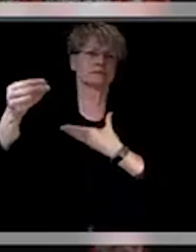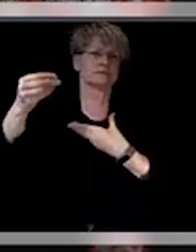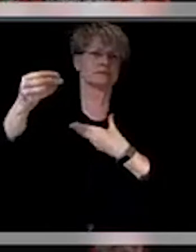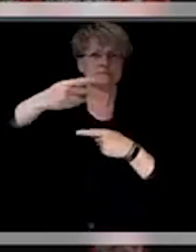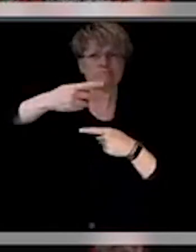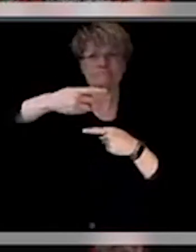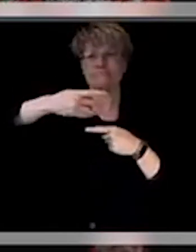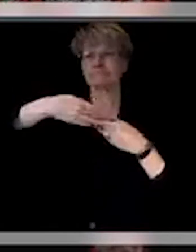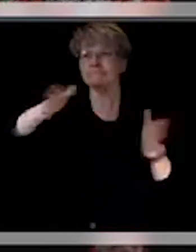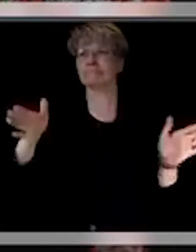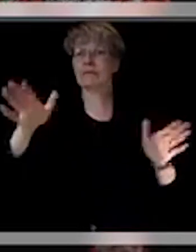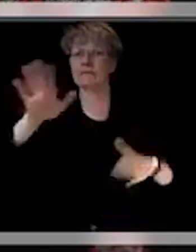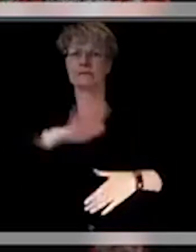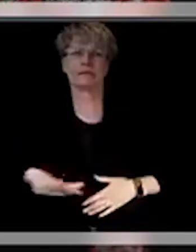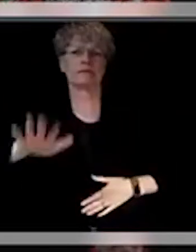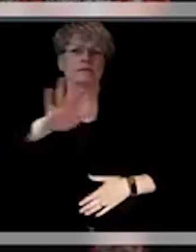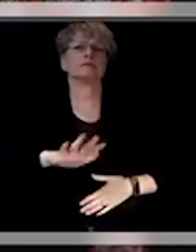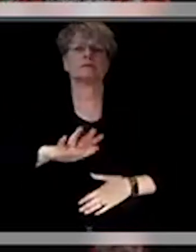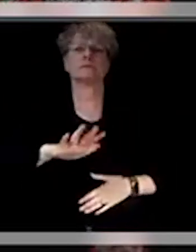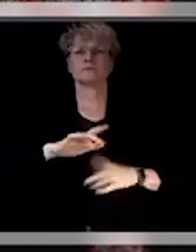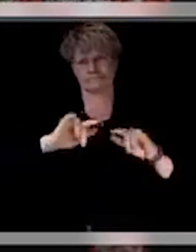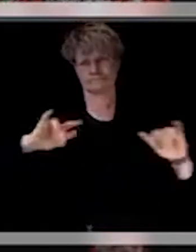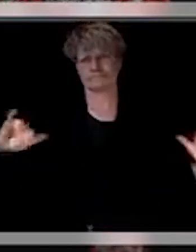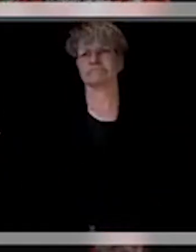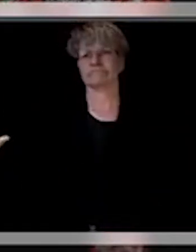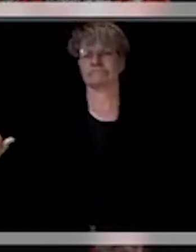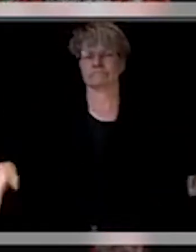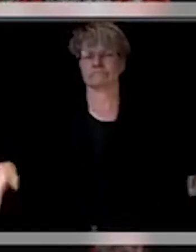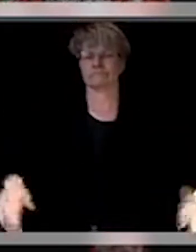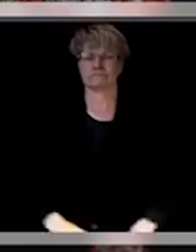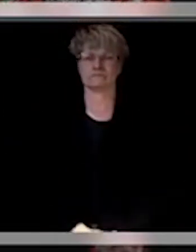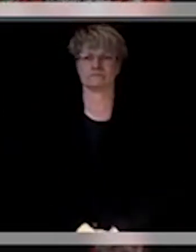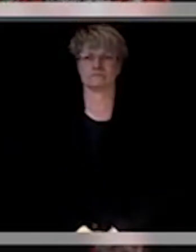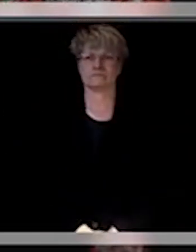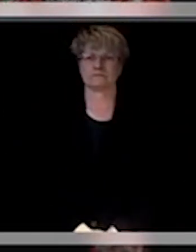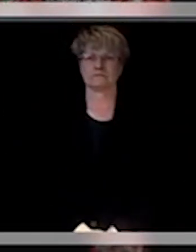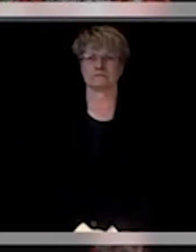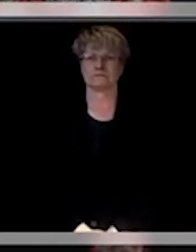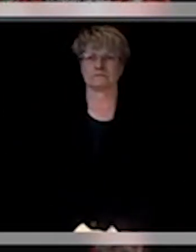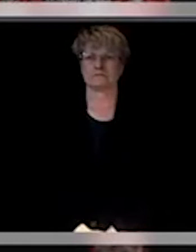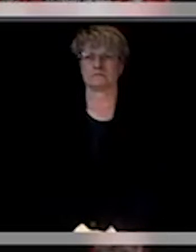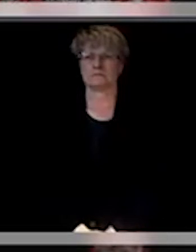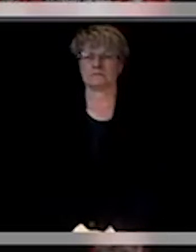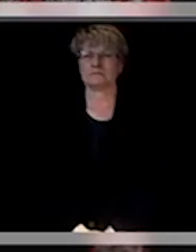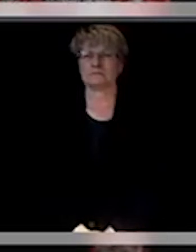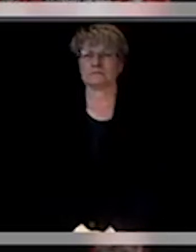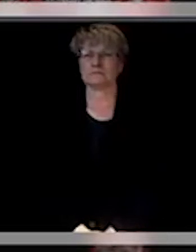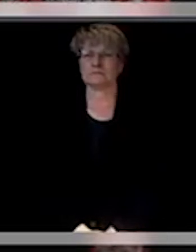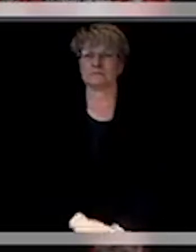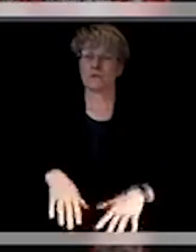would do to help everyone better understand where those risks are, I can share information